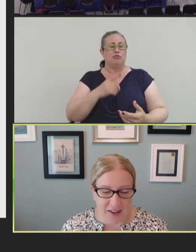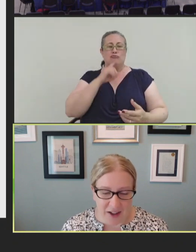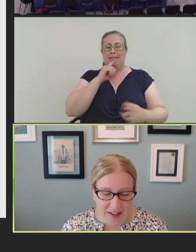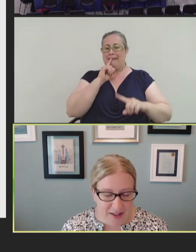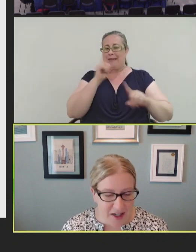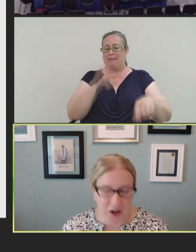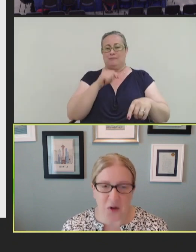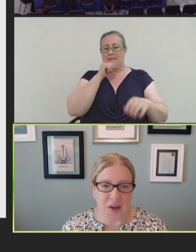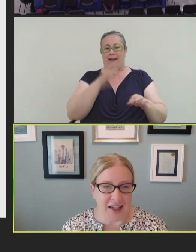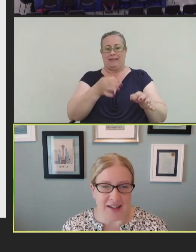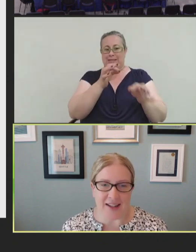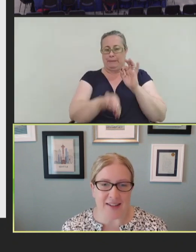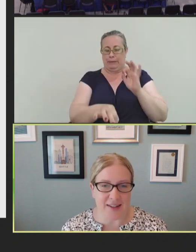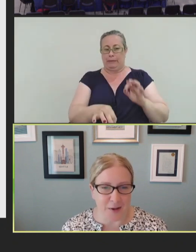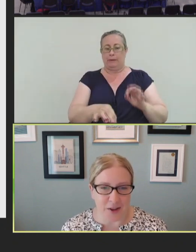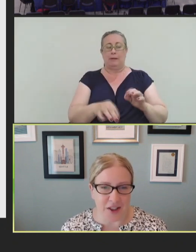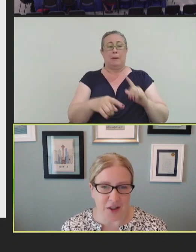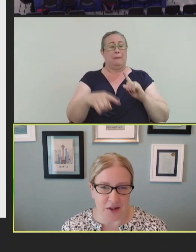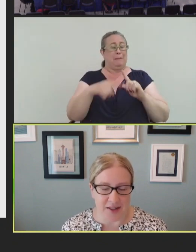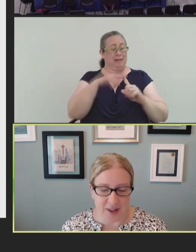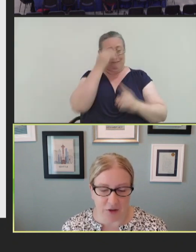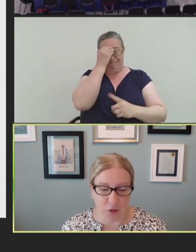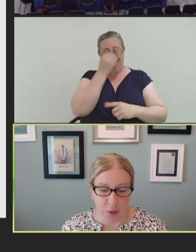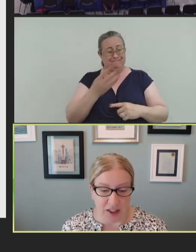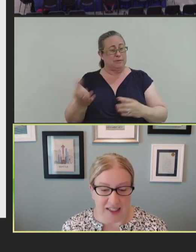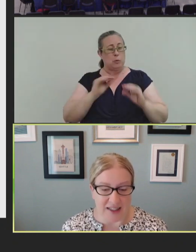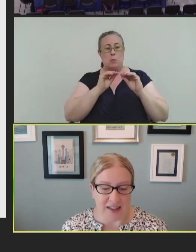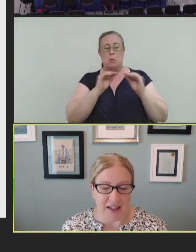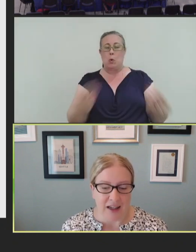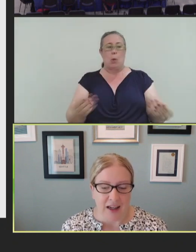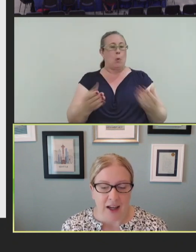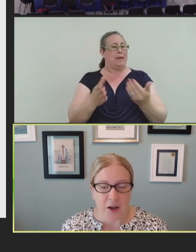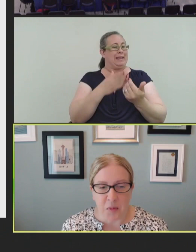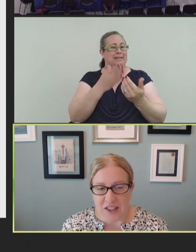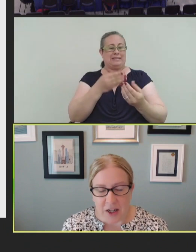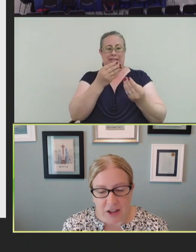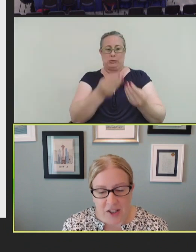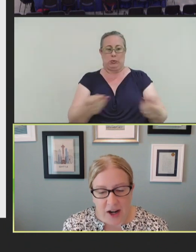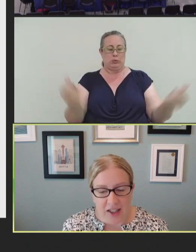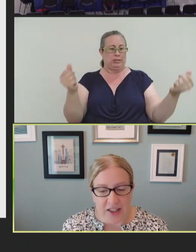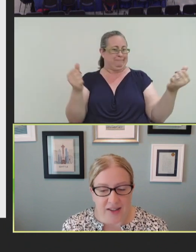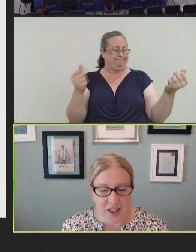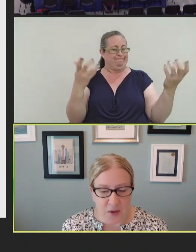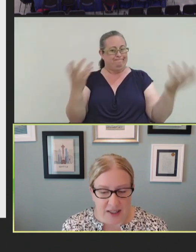that there is no easy solution or silver bullet. But general strategies do exist,